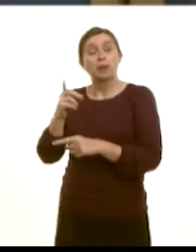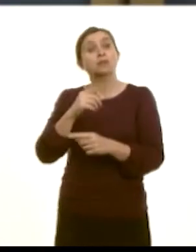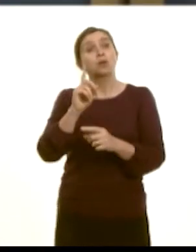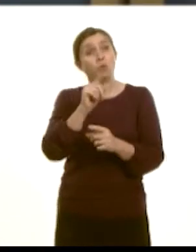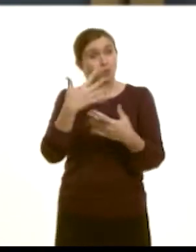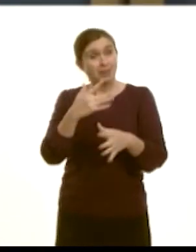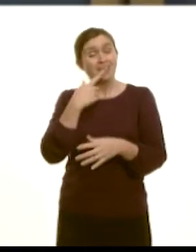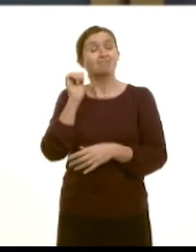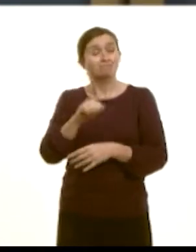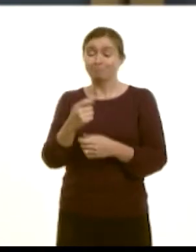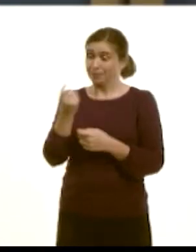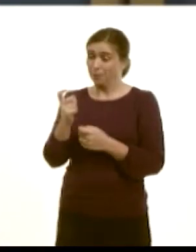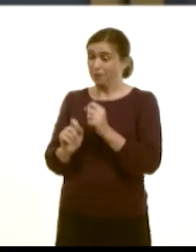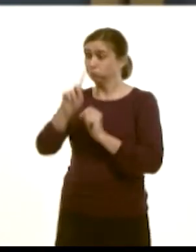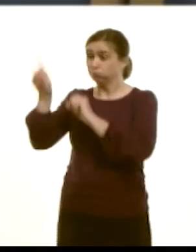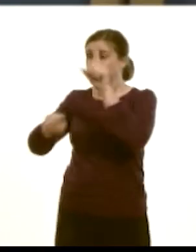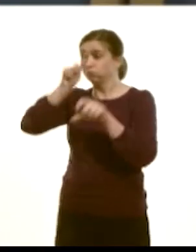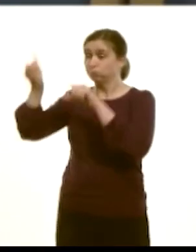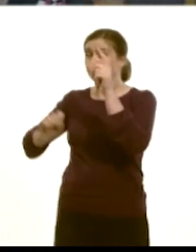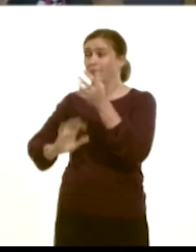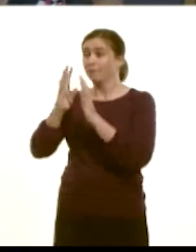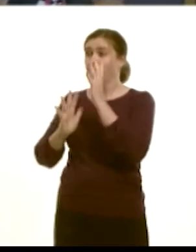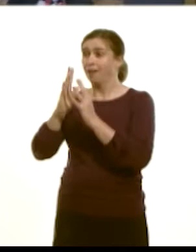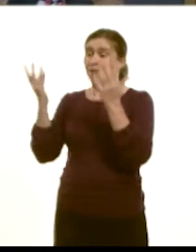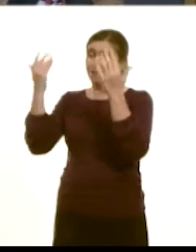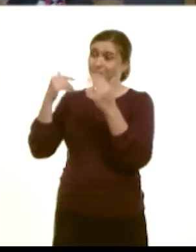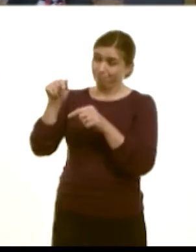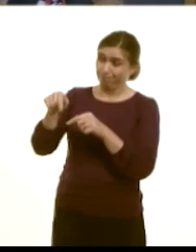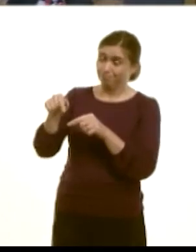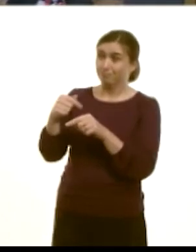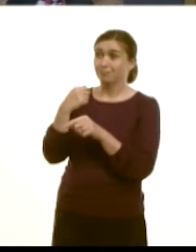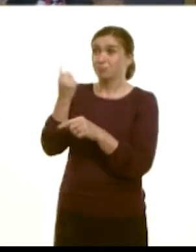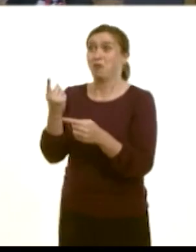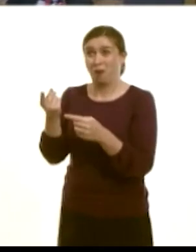We have bonfire night, which is tomorrow night, of course, and we know that there are often